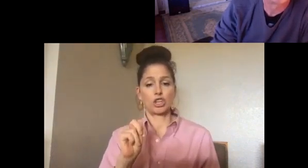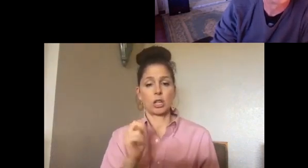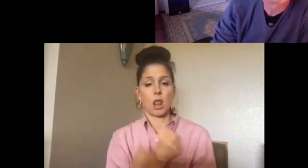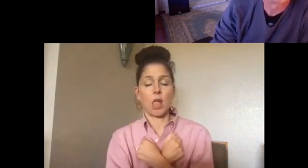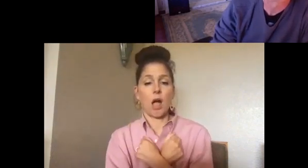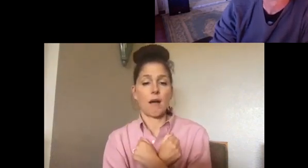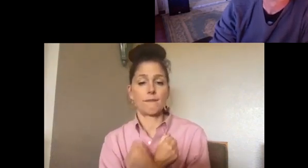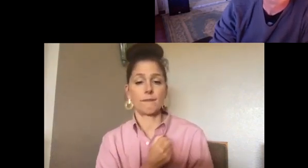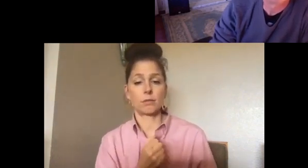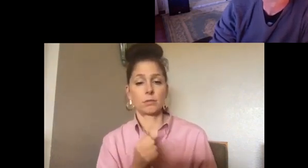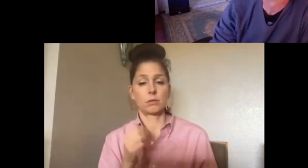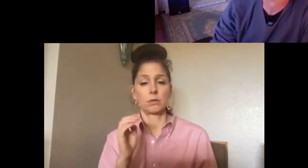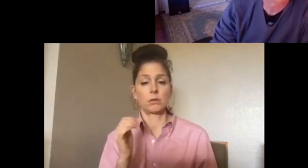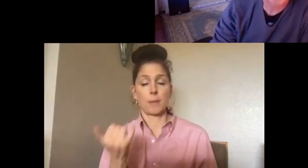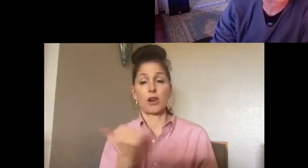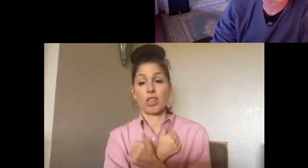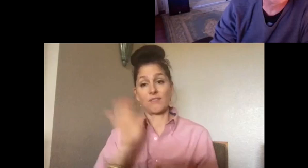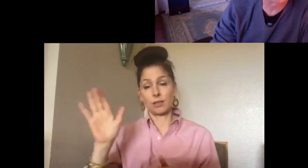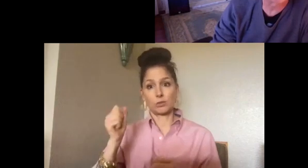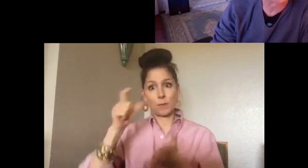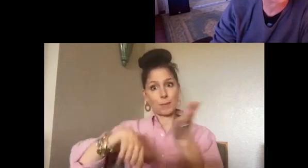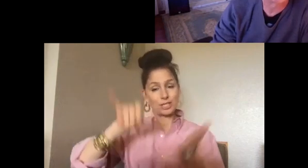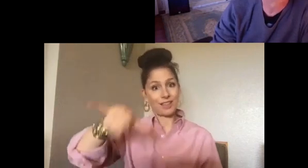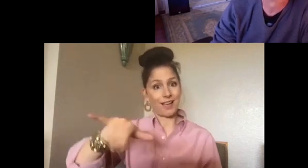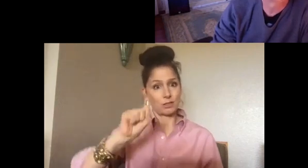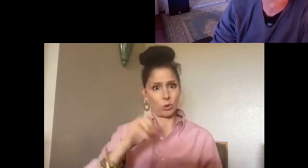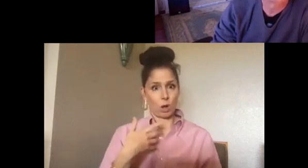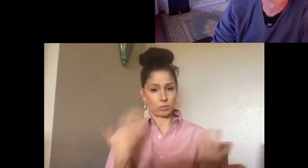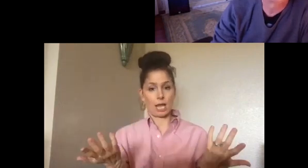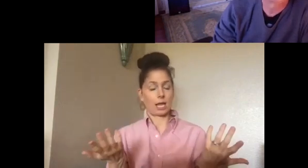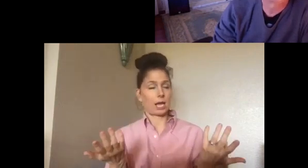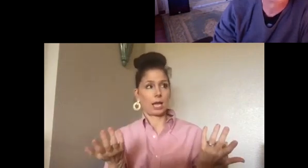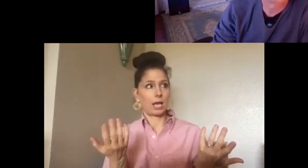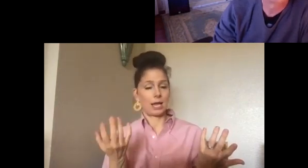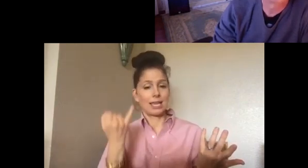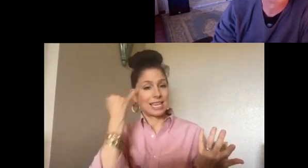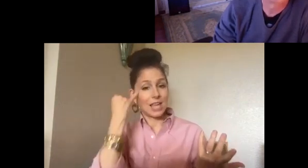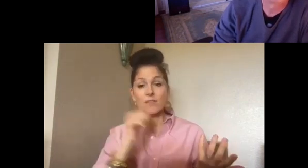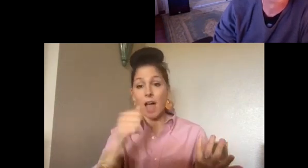the section they have, and they published the article there. And if it hadn't been